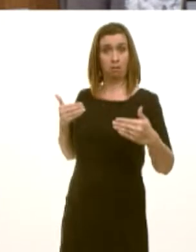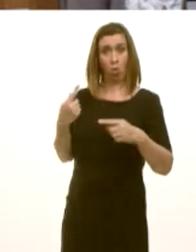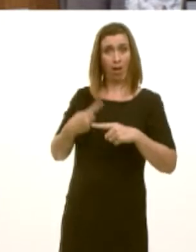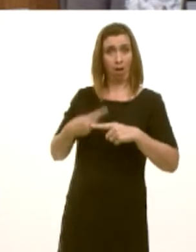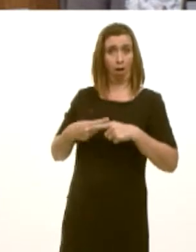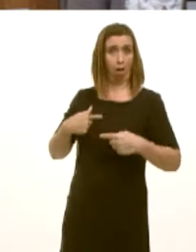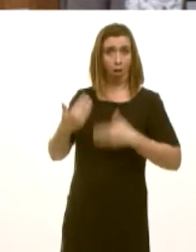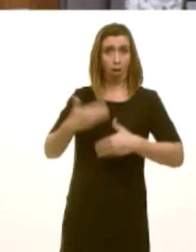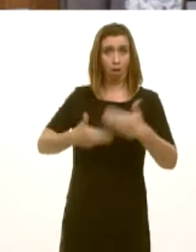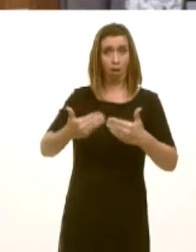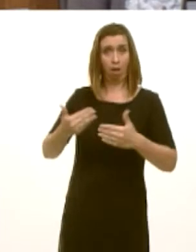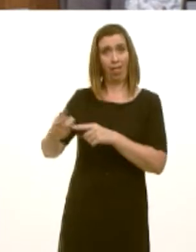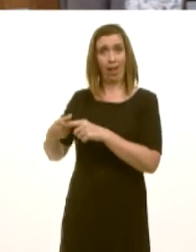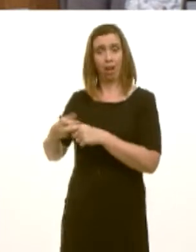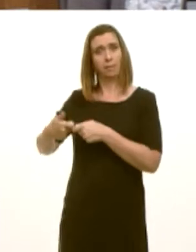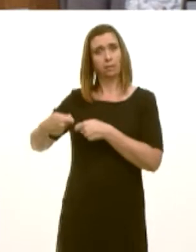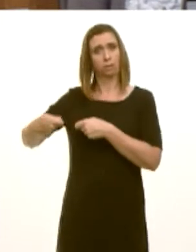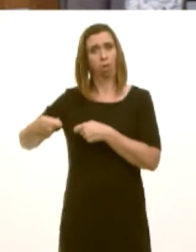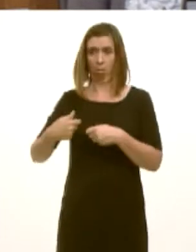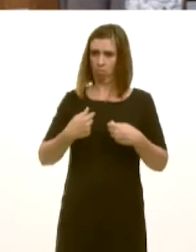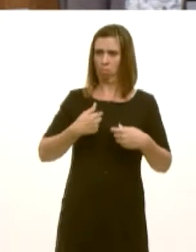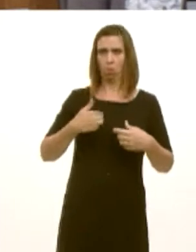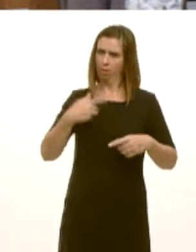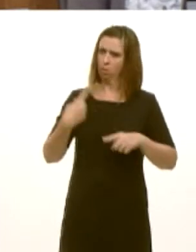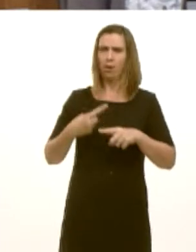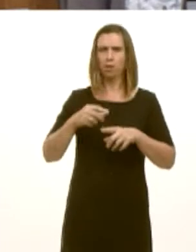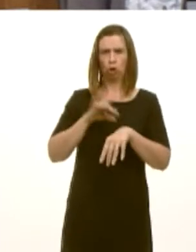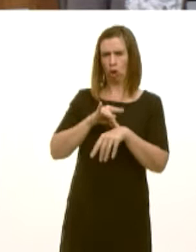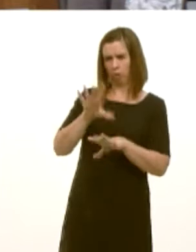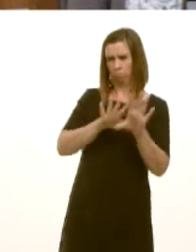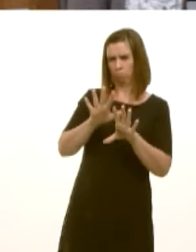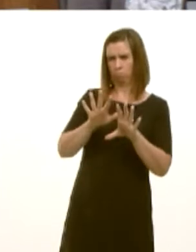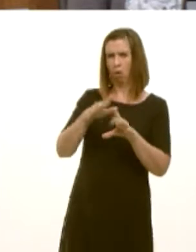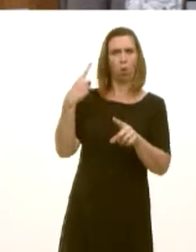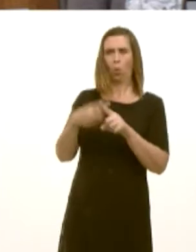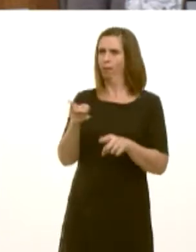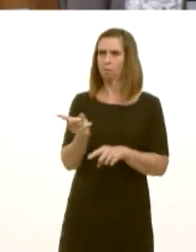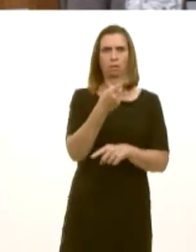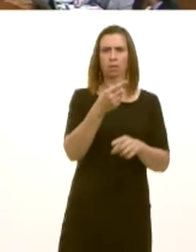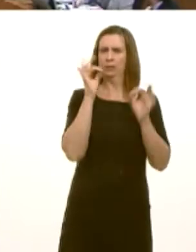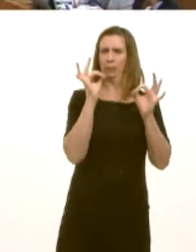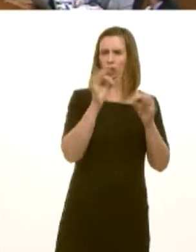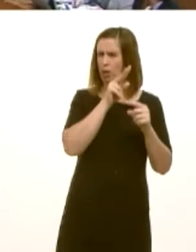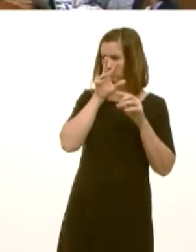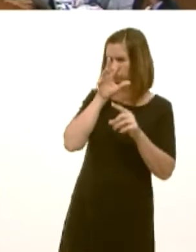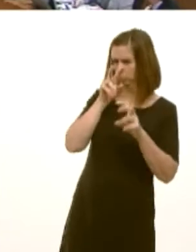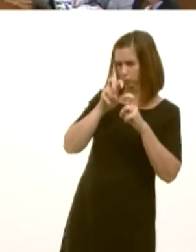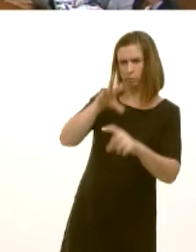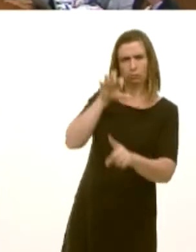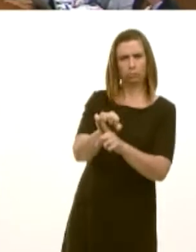them, stepped up to the plate and they are making sure that people are being referred and being seen as quickly as possible. Kirsty Williams: Thank you, First Minister.